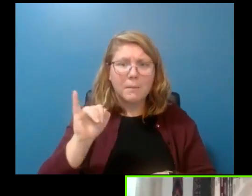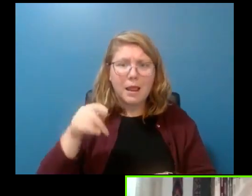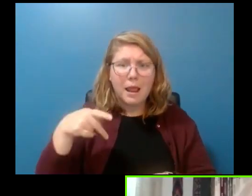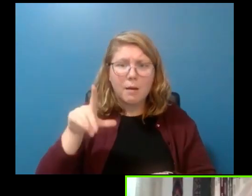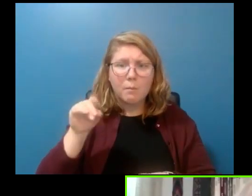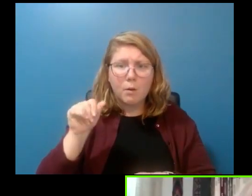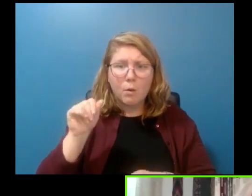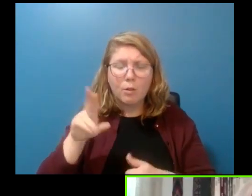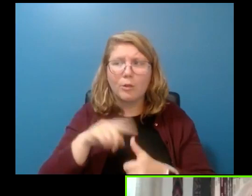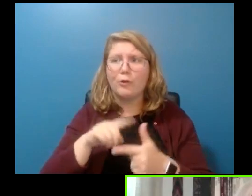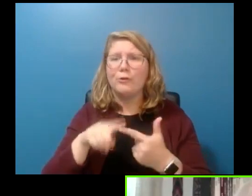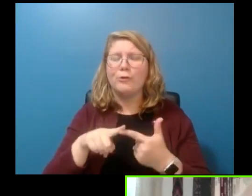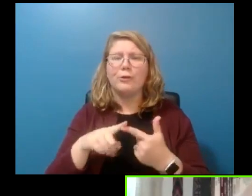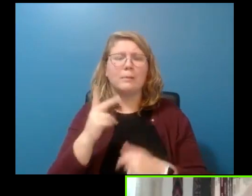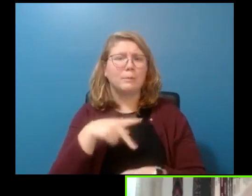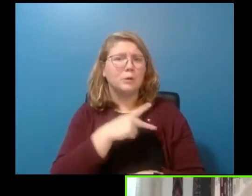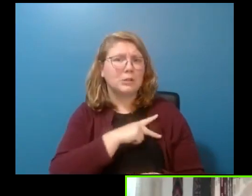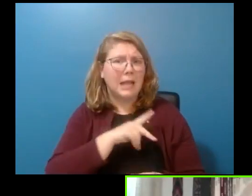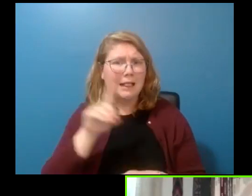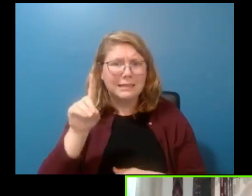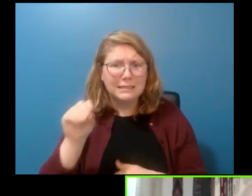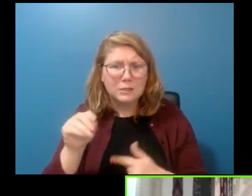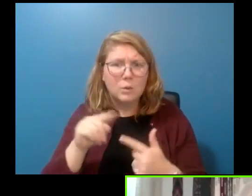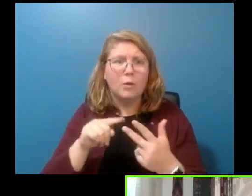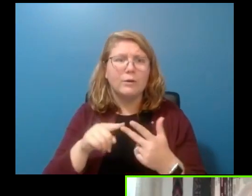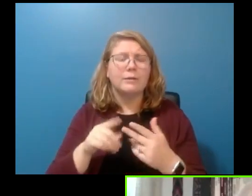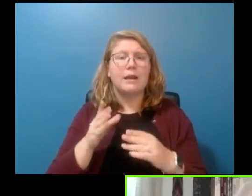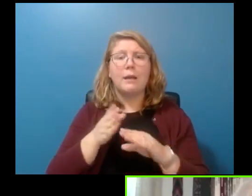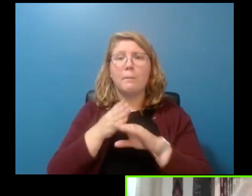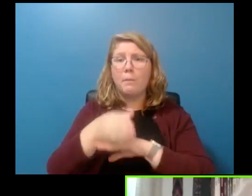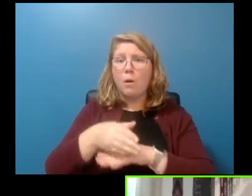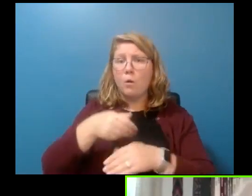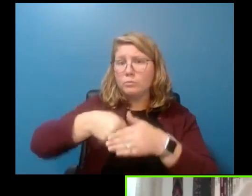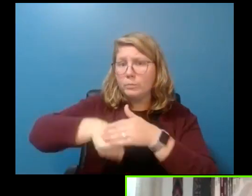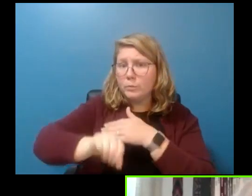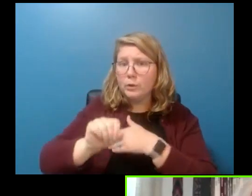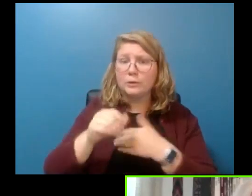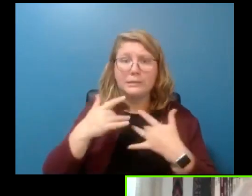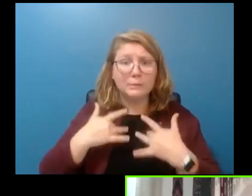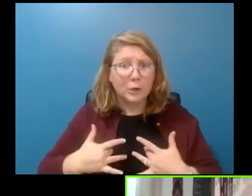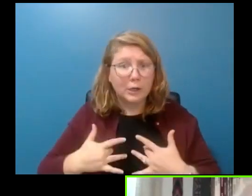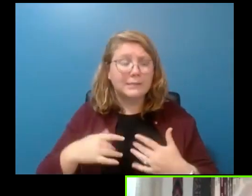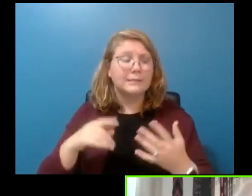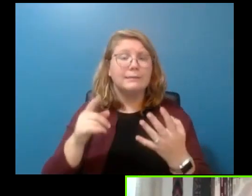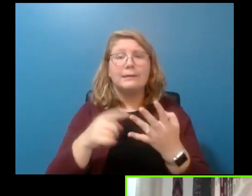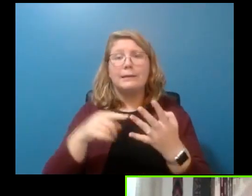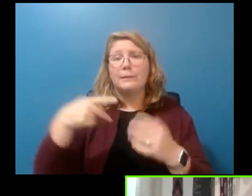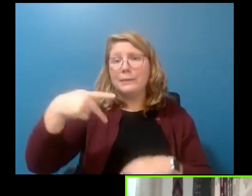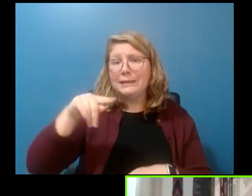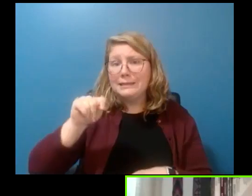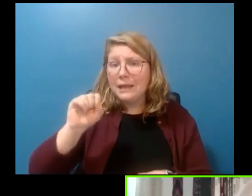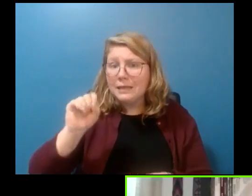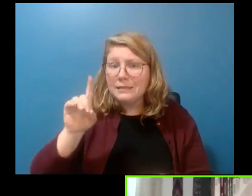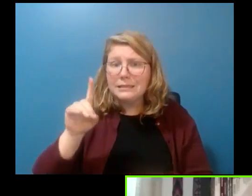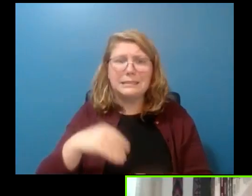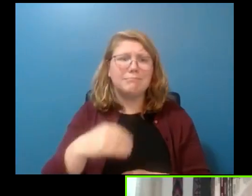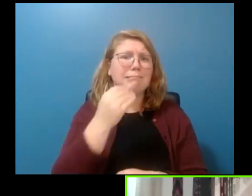So, may is mental health month, a good time to talk about mental wellness, but also to make sure that people understand mental